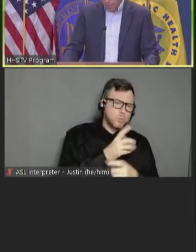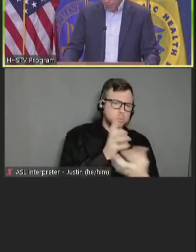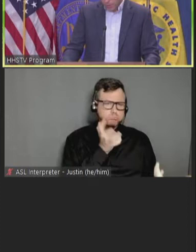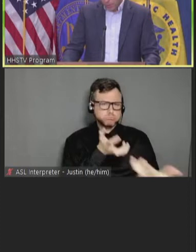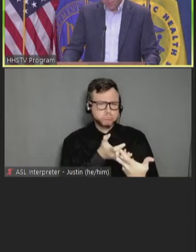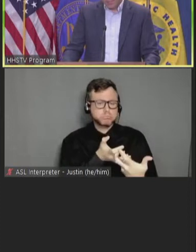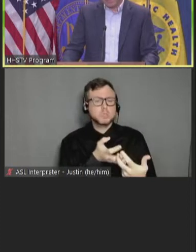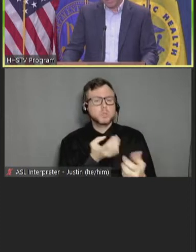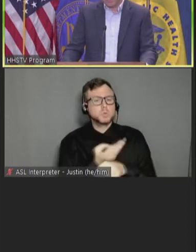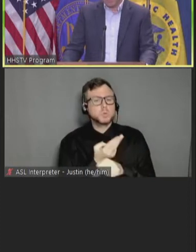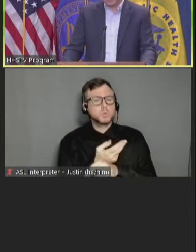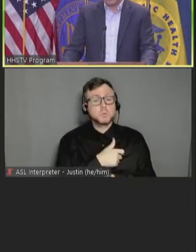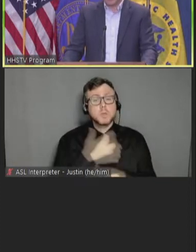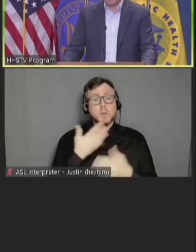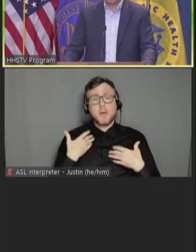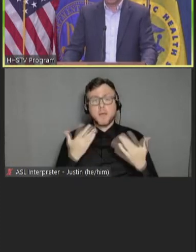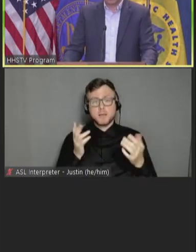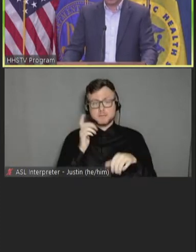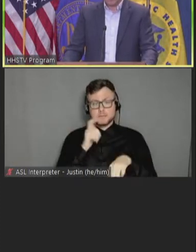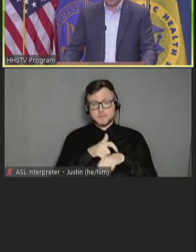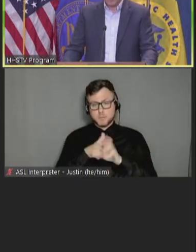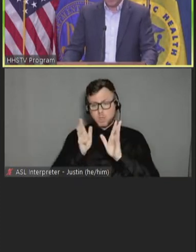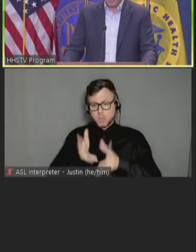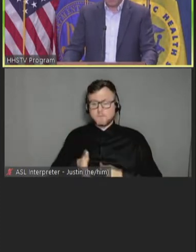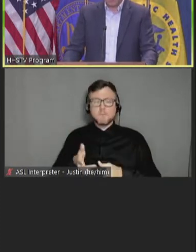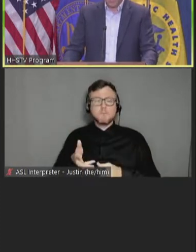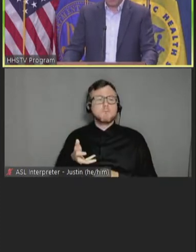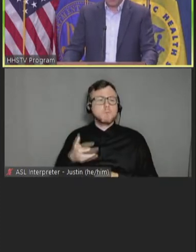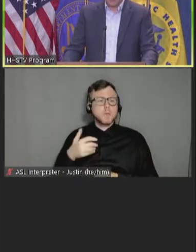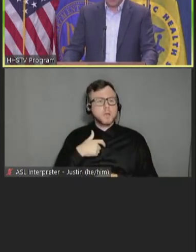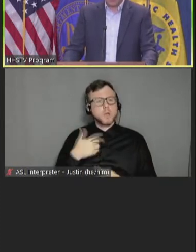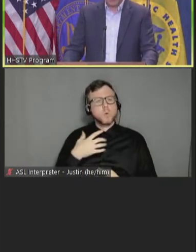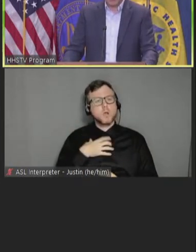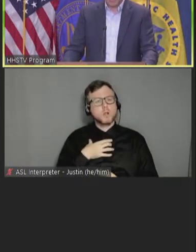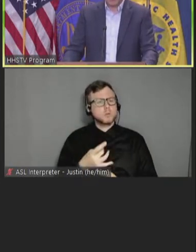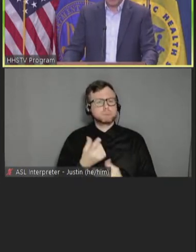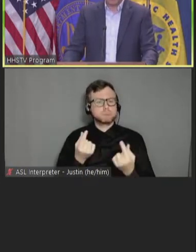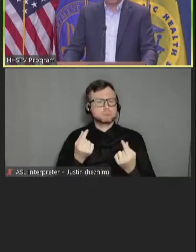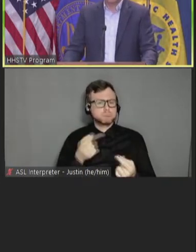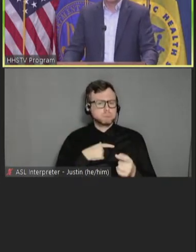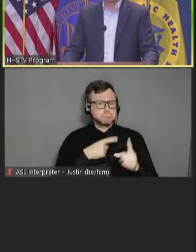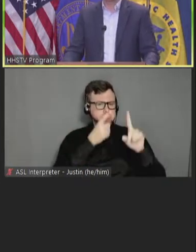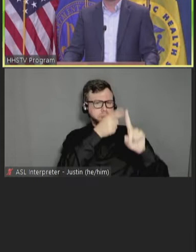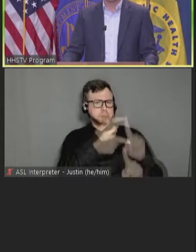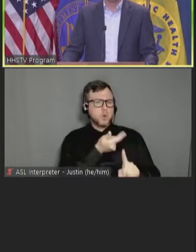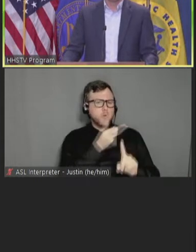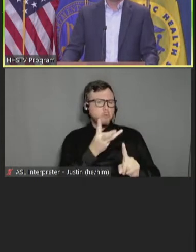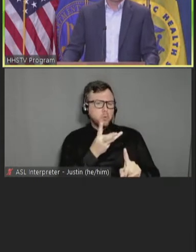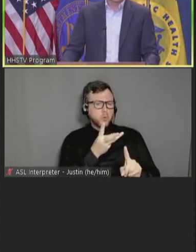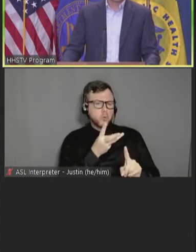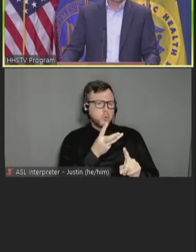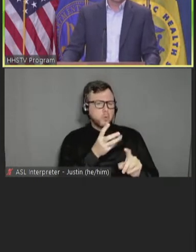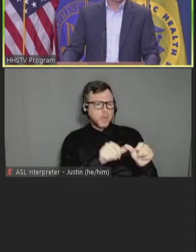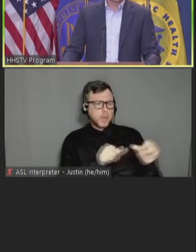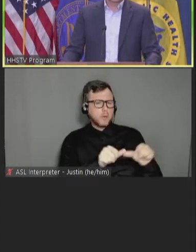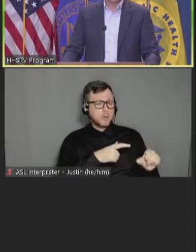So in my remaining time, I would like to just highlight a few areas that I see as particular